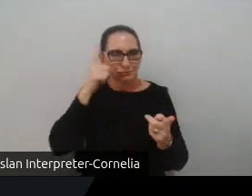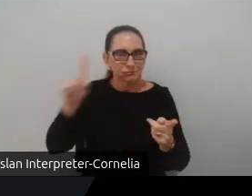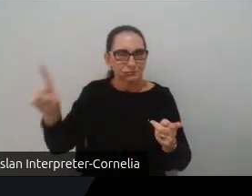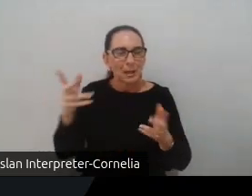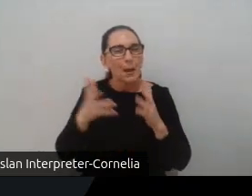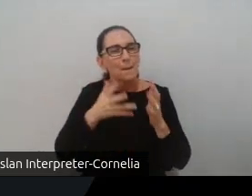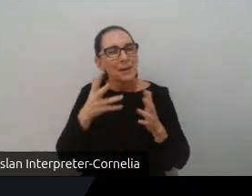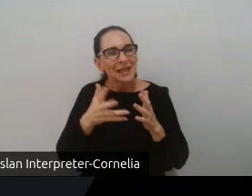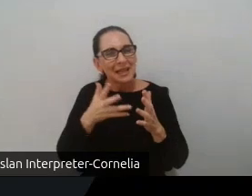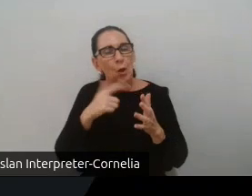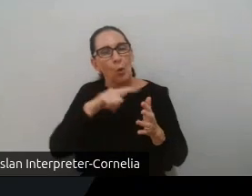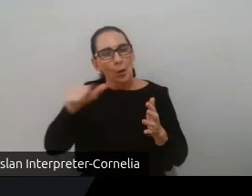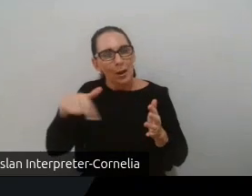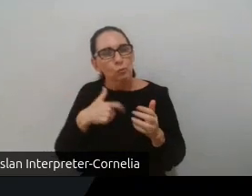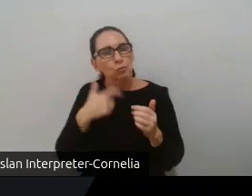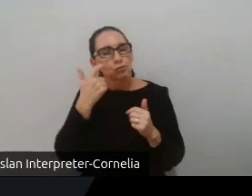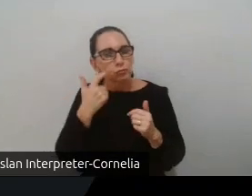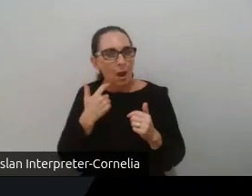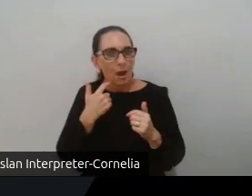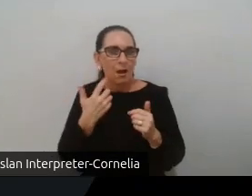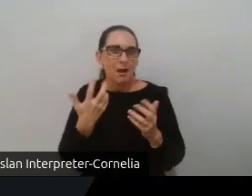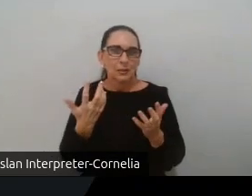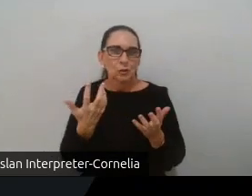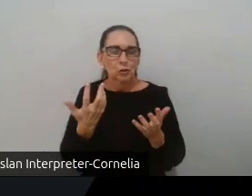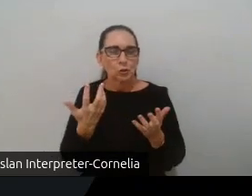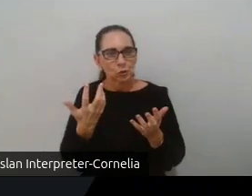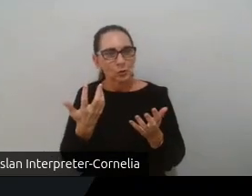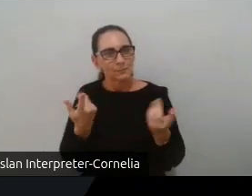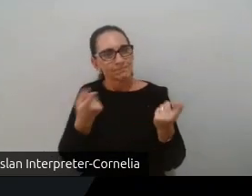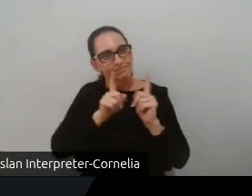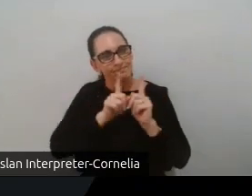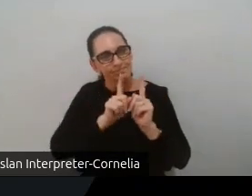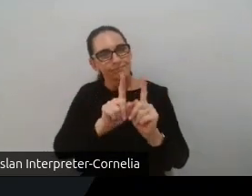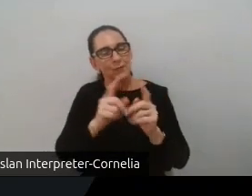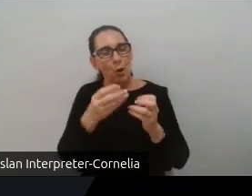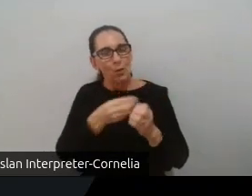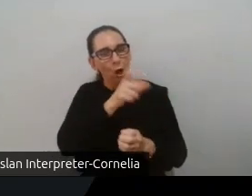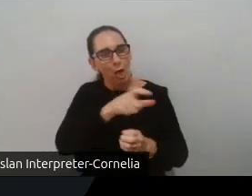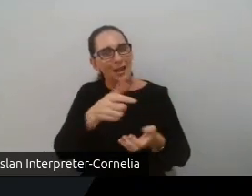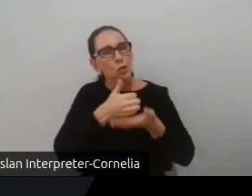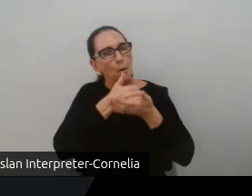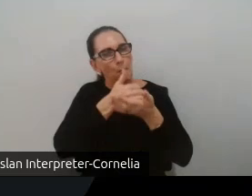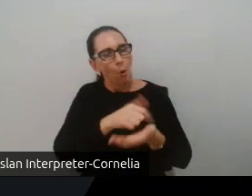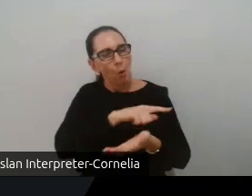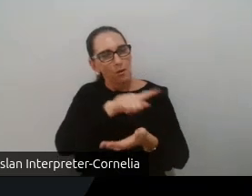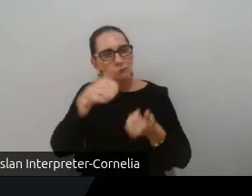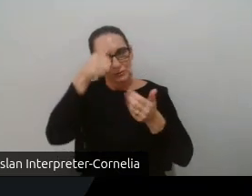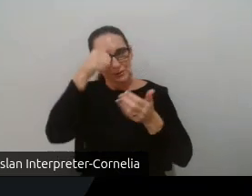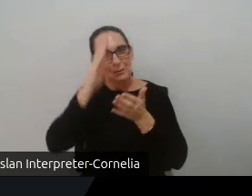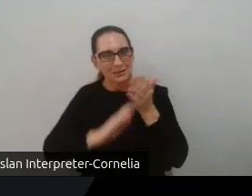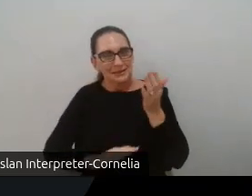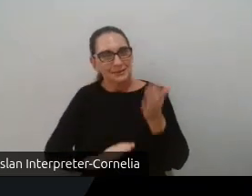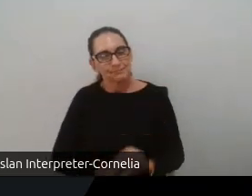let's all try to um walk along the side of the clients and support their journey to heal.